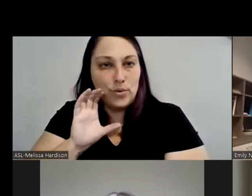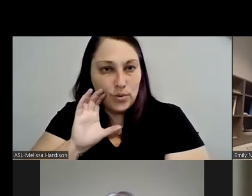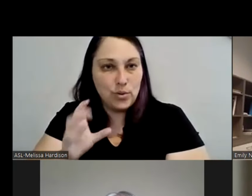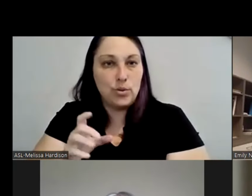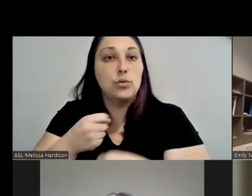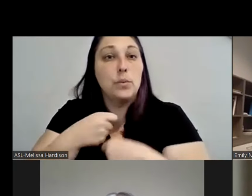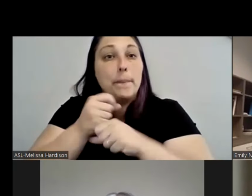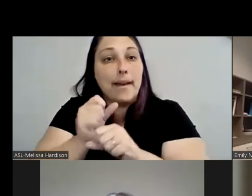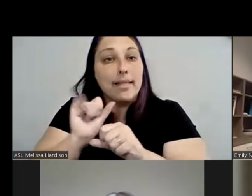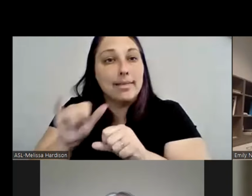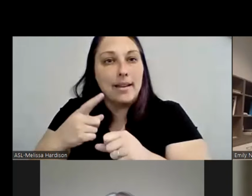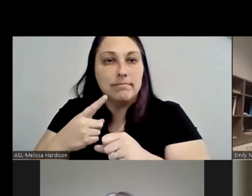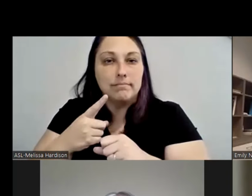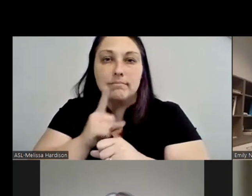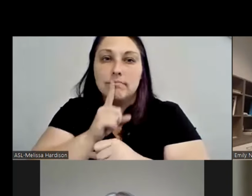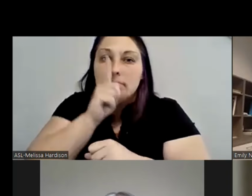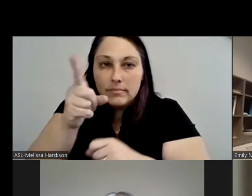It does have a light over the front door which is helpful.